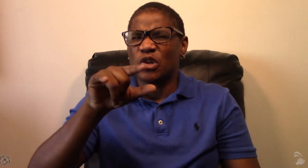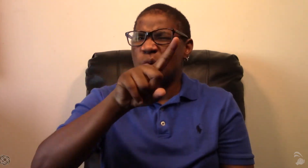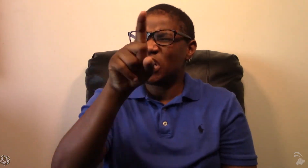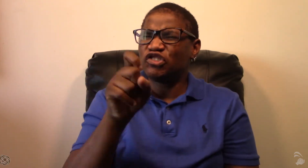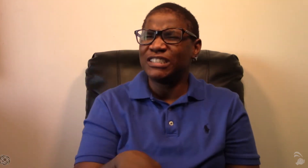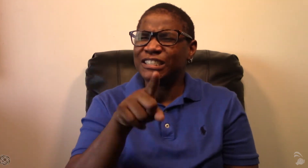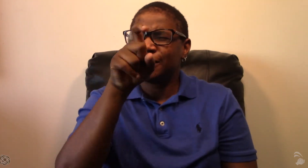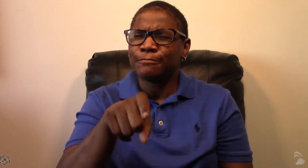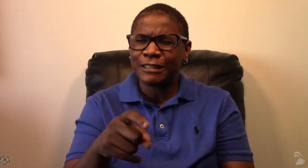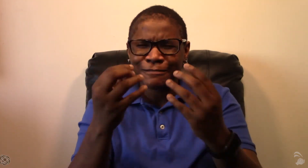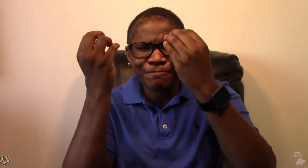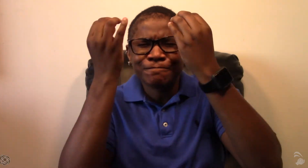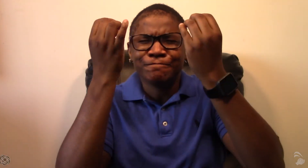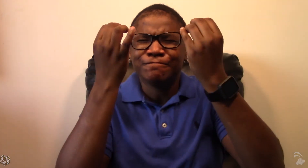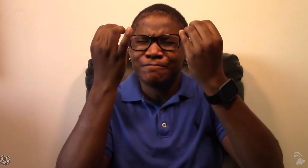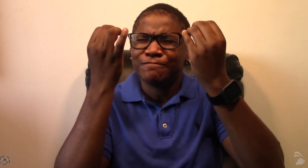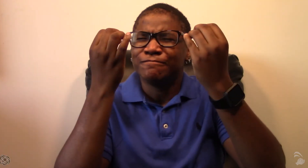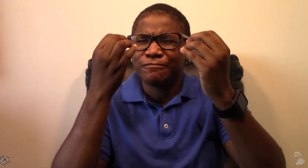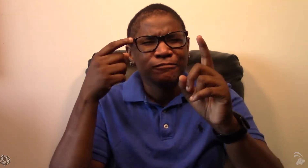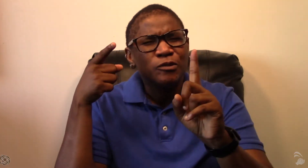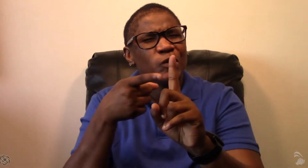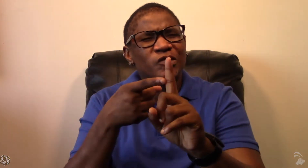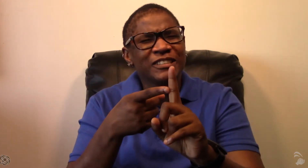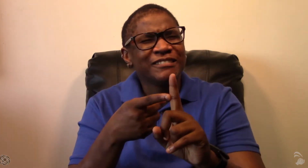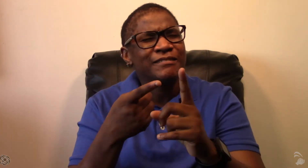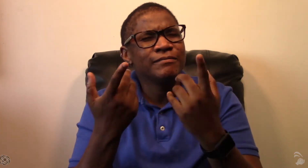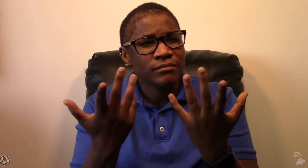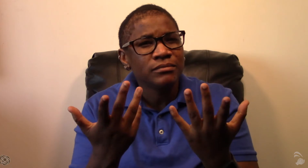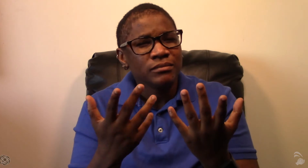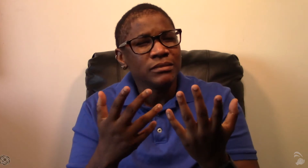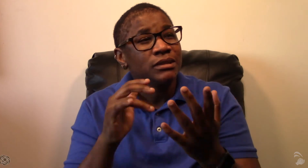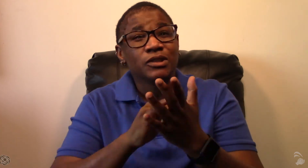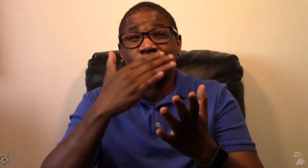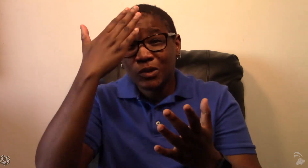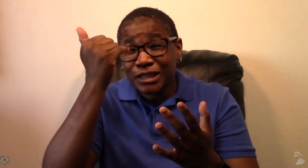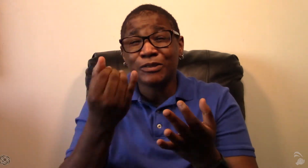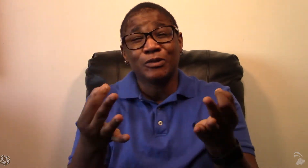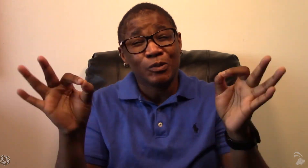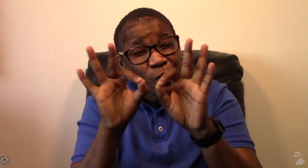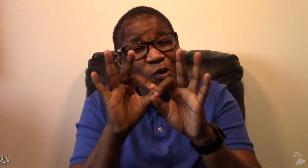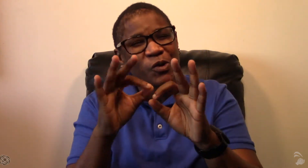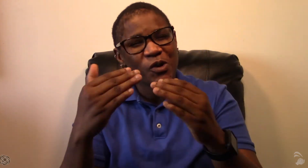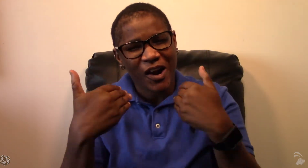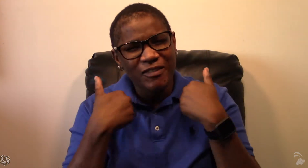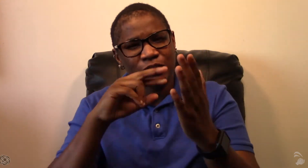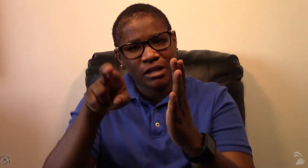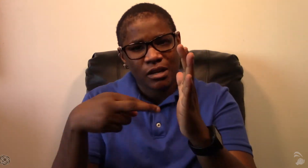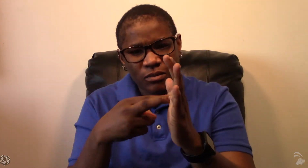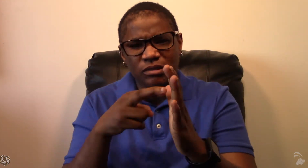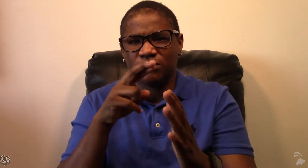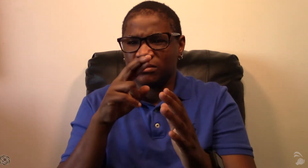We need to reflect on this issue and understand the importance of representation in education.